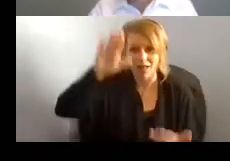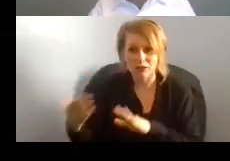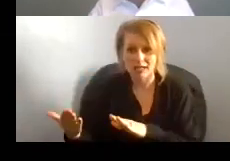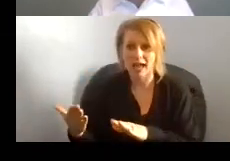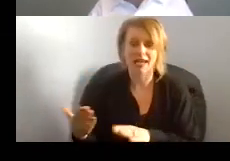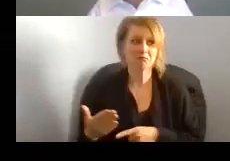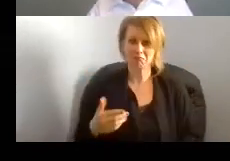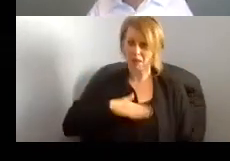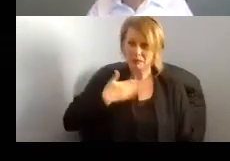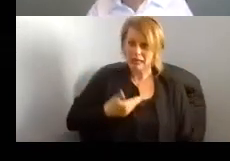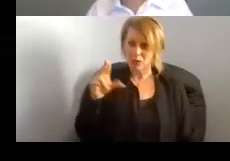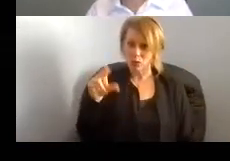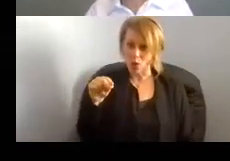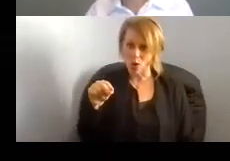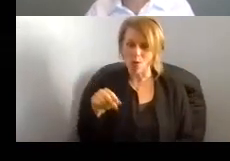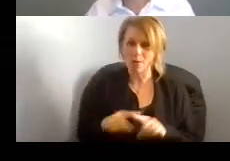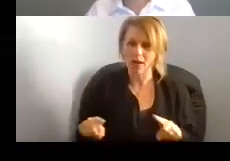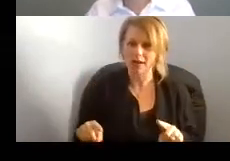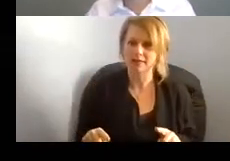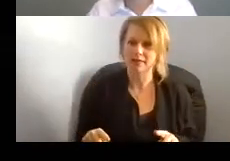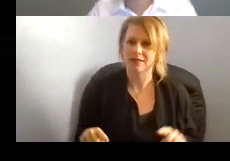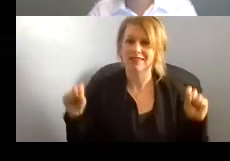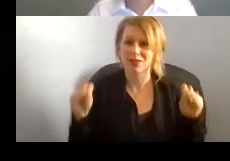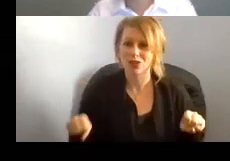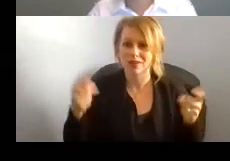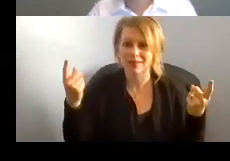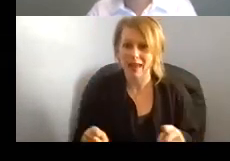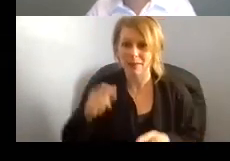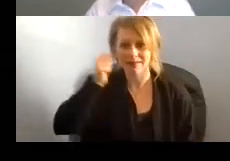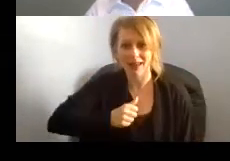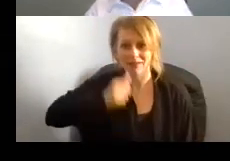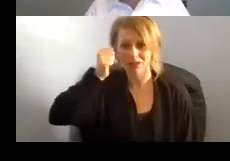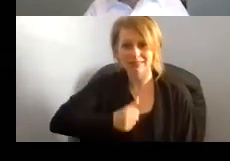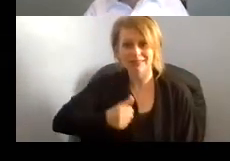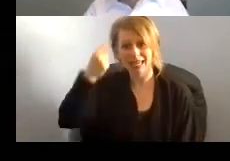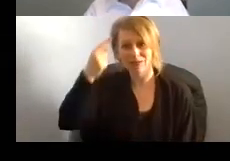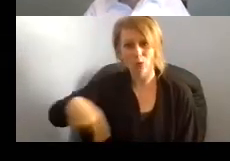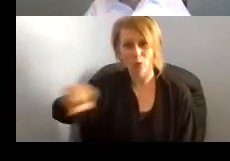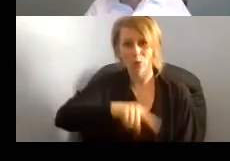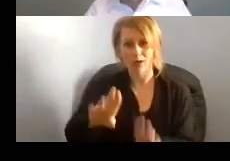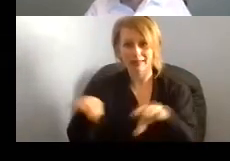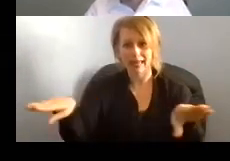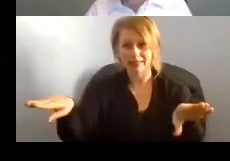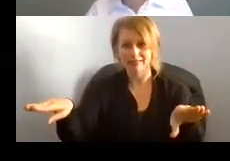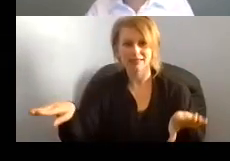But you can imagine that that can happen on a daily basis to kids. And so what do you do with grief triggers?